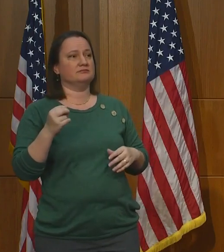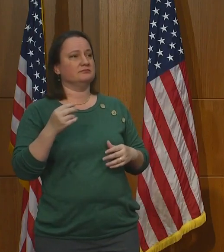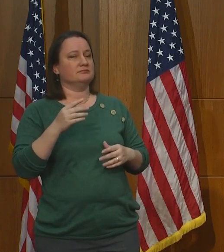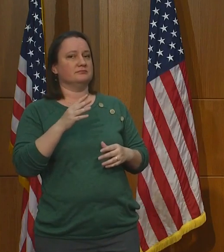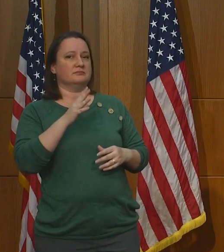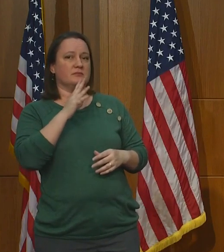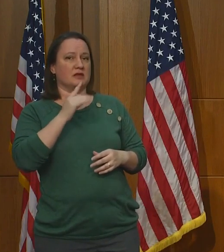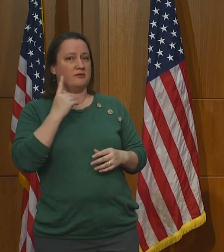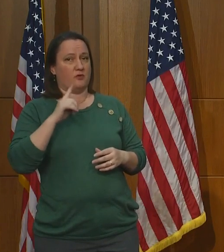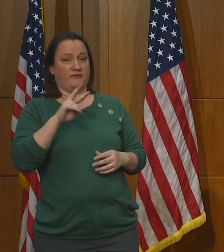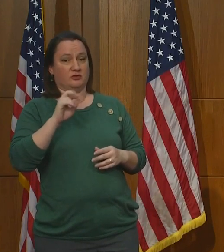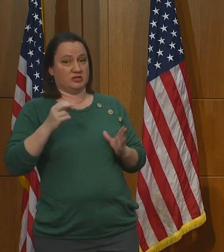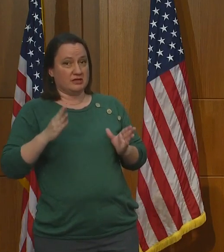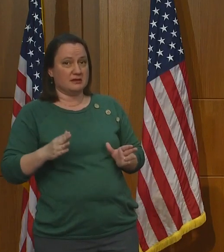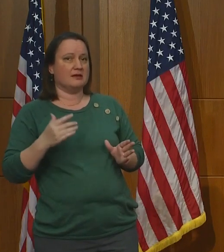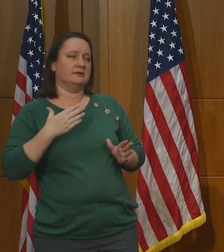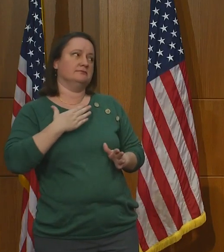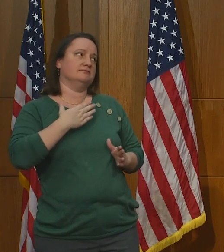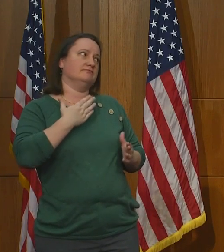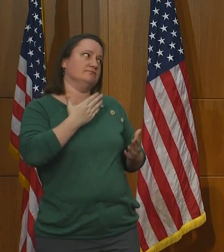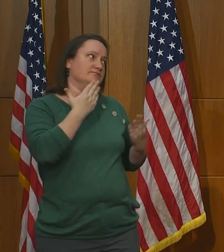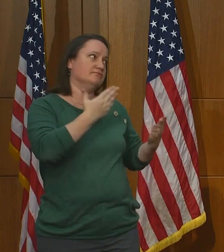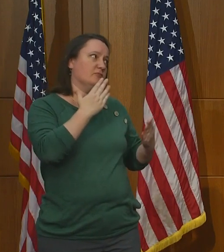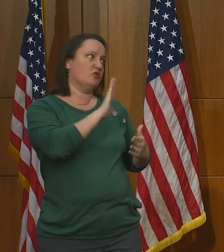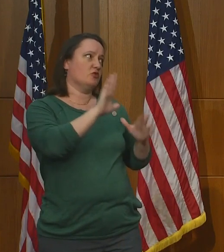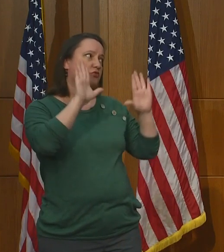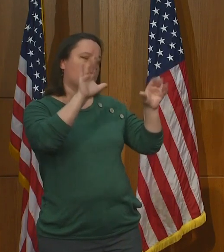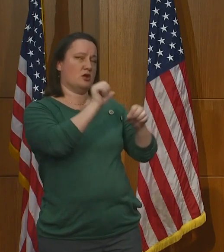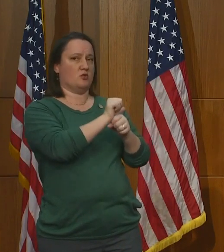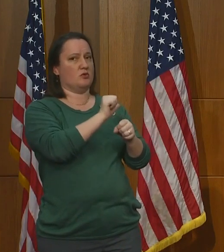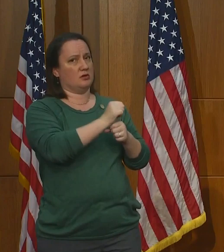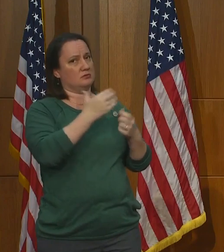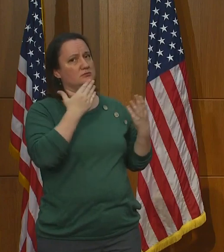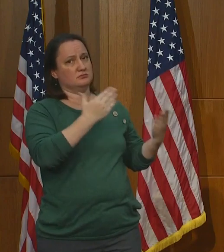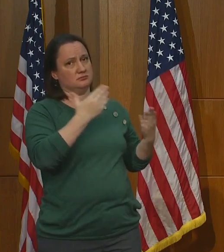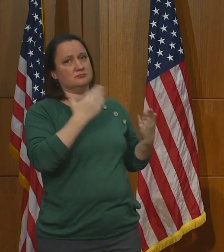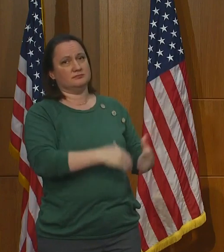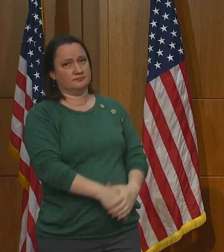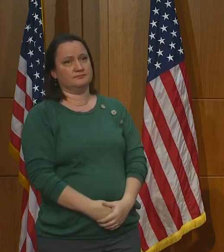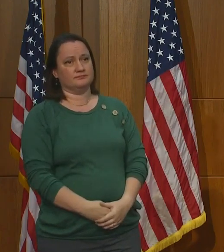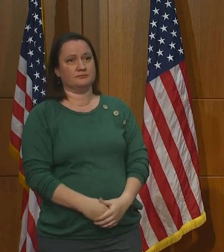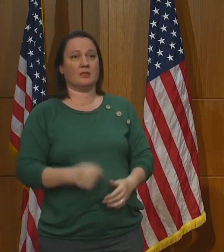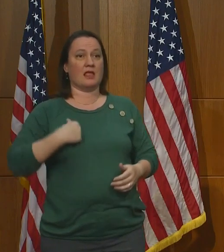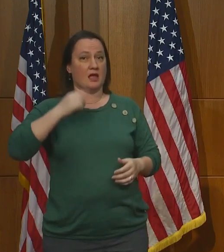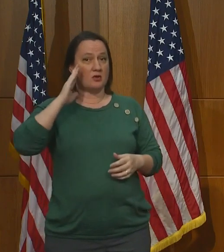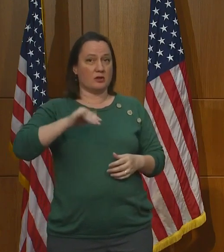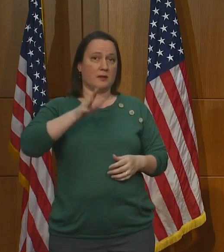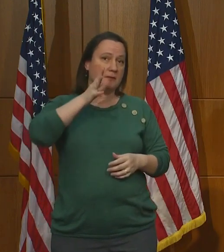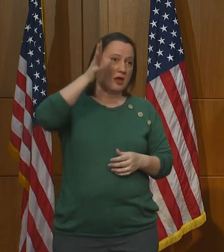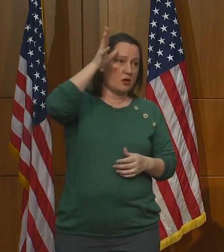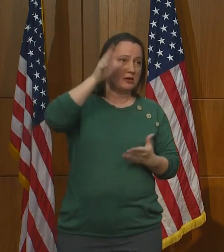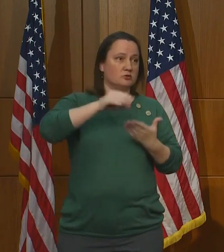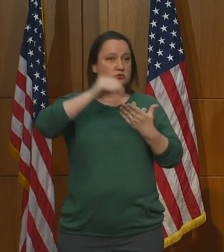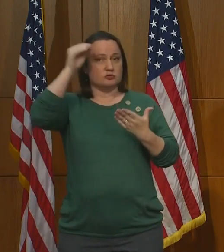JUST WANT TO TAKE THE OPPORTUNITY AGAIN ON THE BEHALF OF VIRGINIA TO THANK YOU FOR